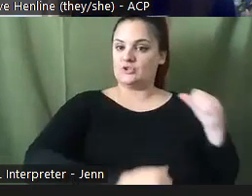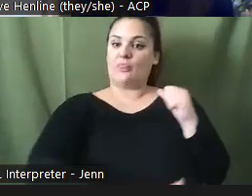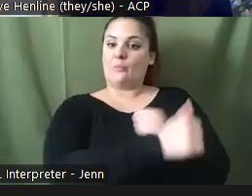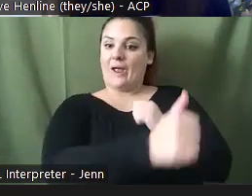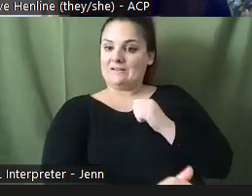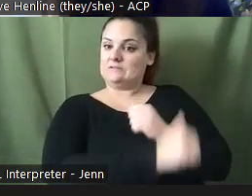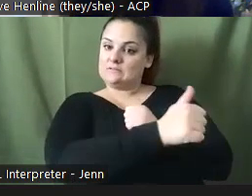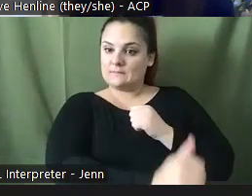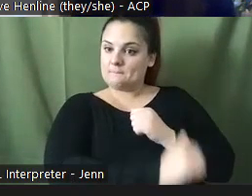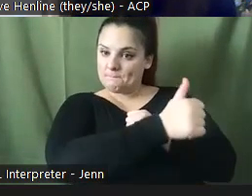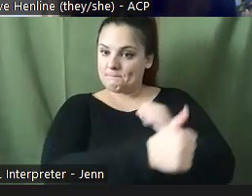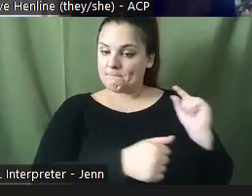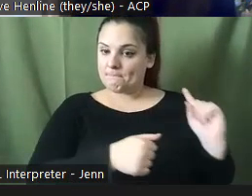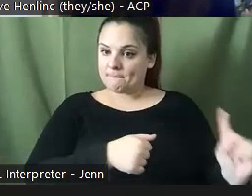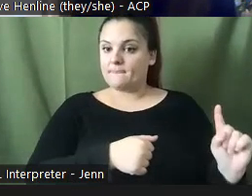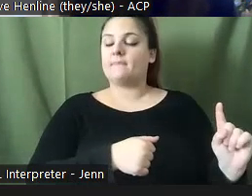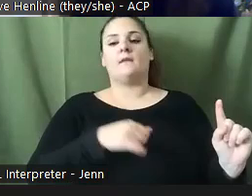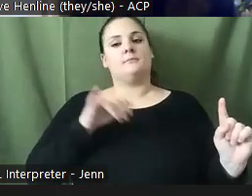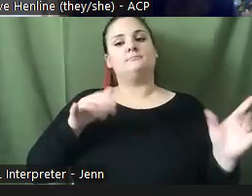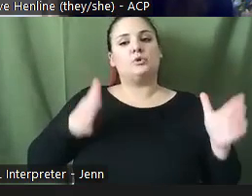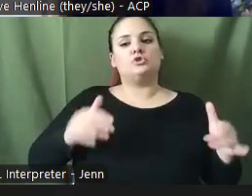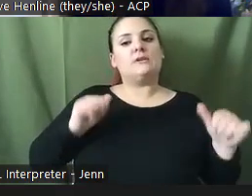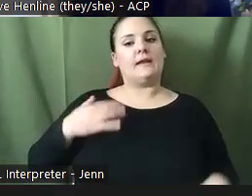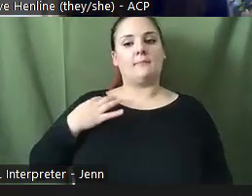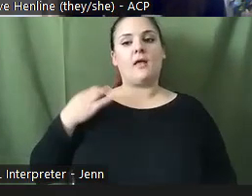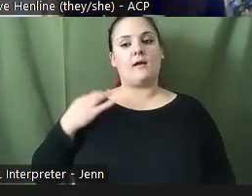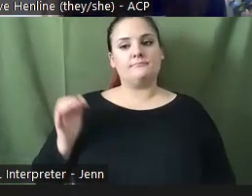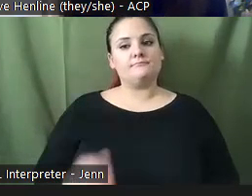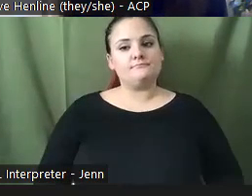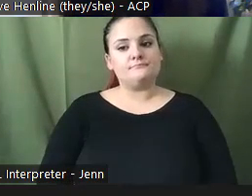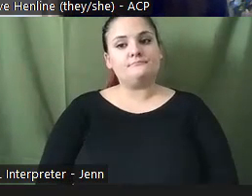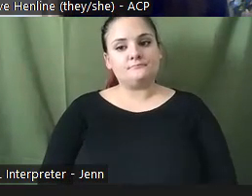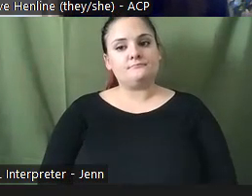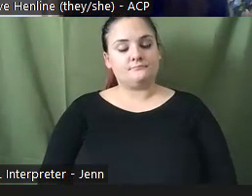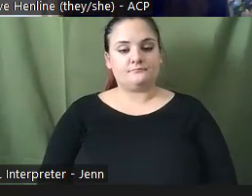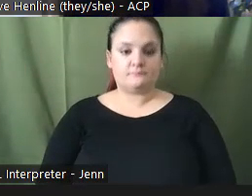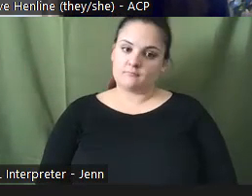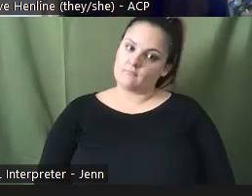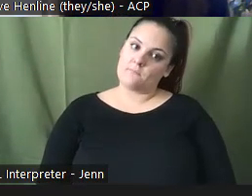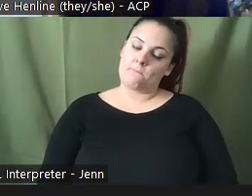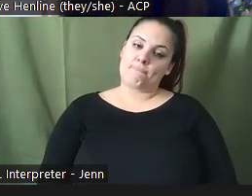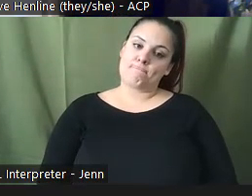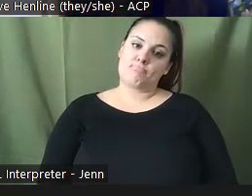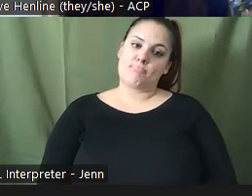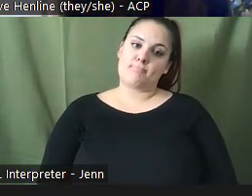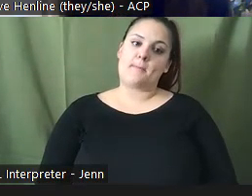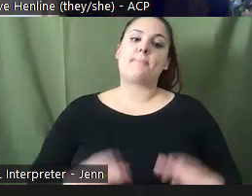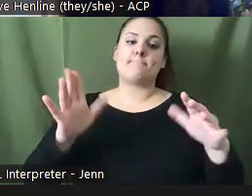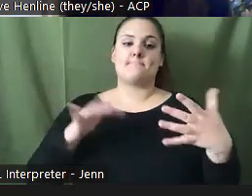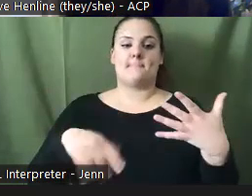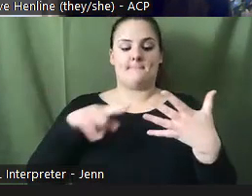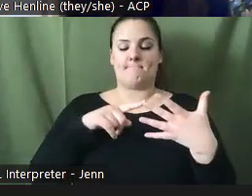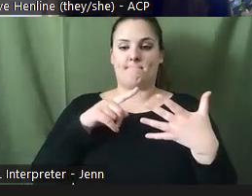person to apply, if they have the element of that fear for safety. Thirdly, relocation. So if